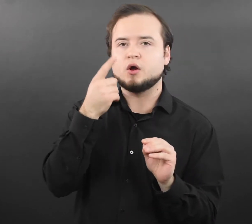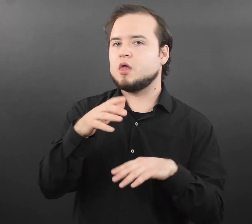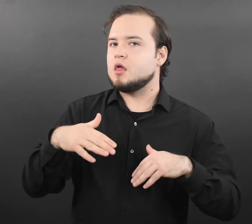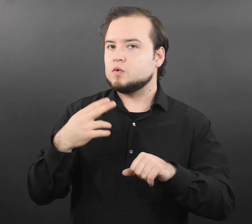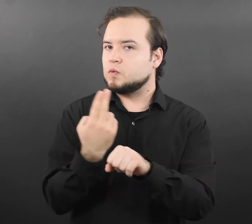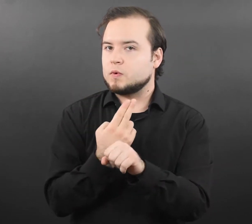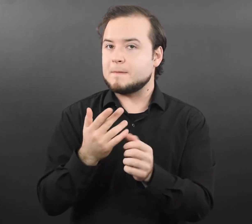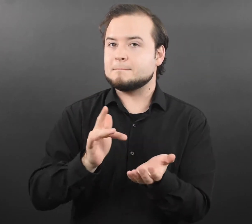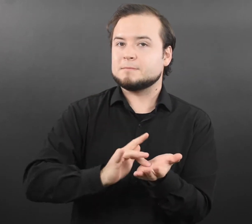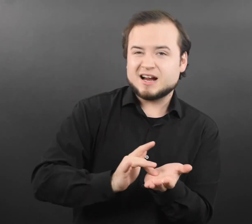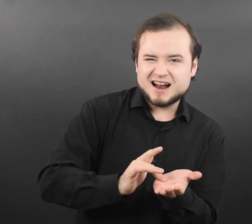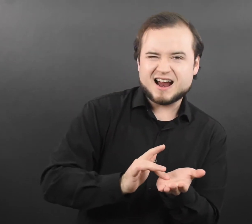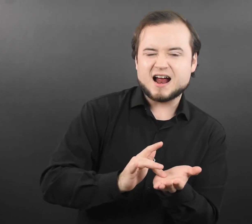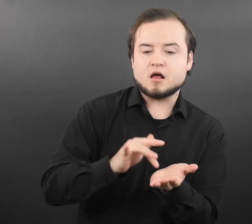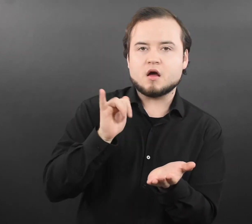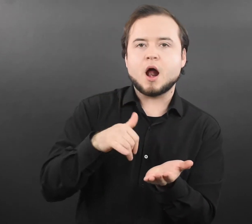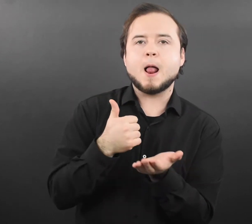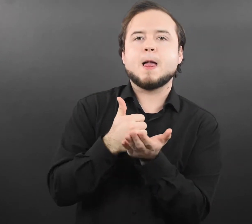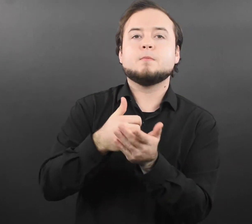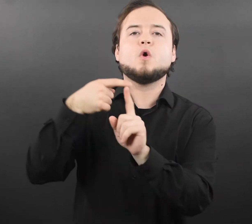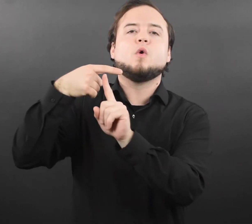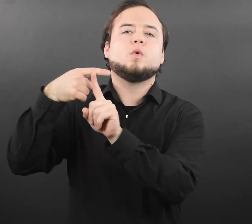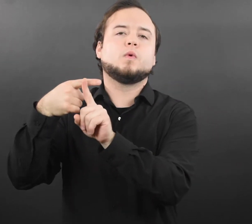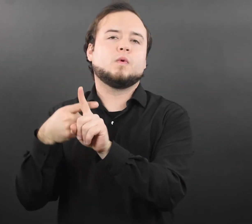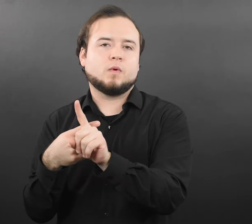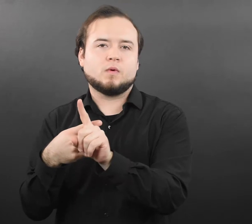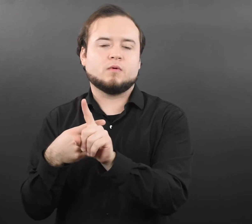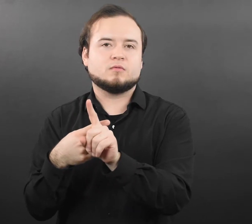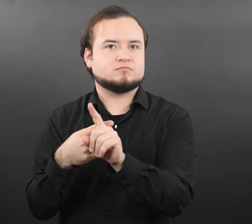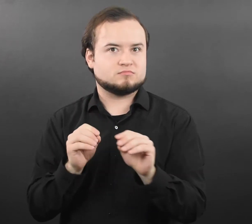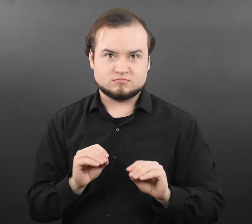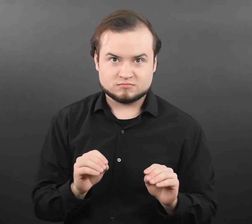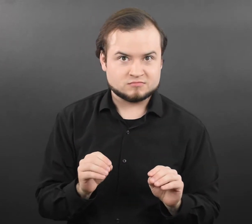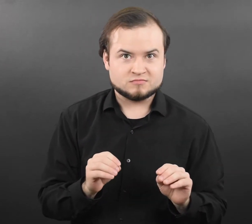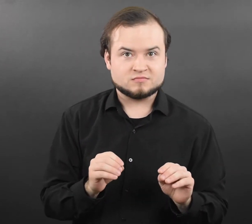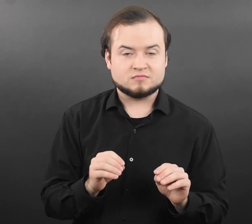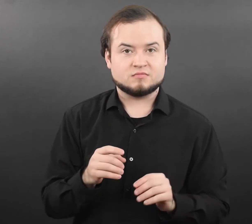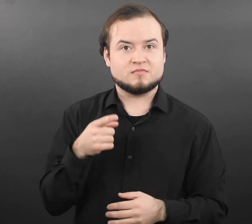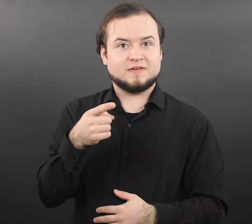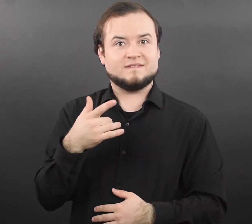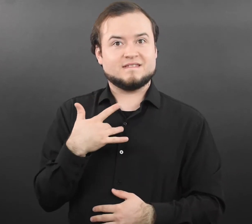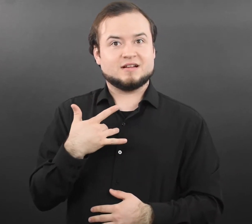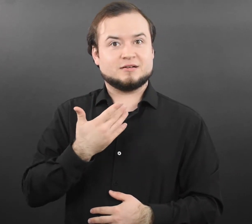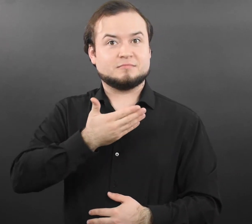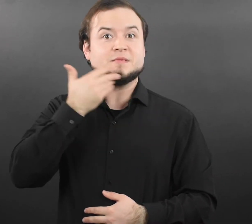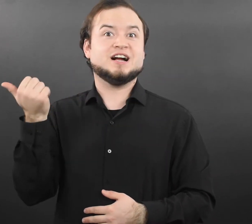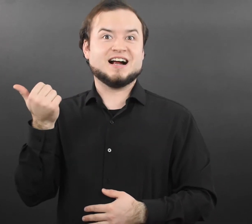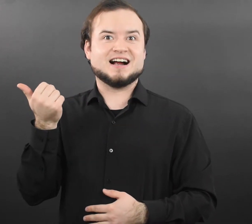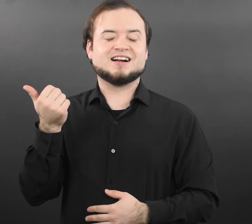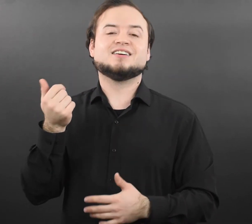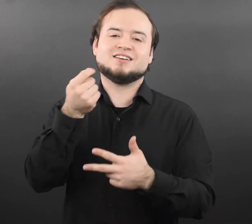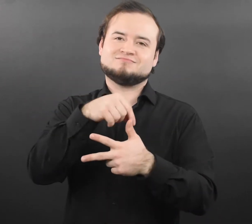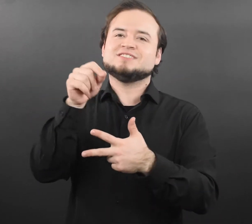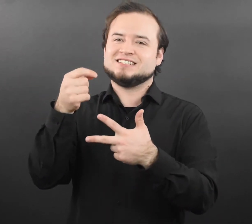without using medicine that lowers fevers. and • You feel better.